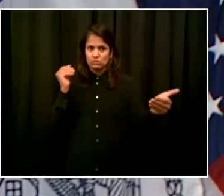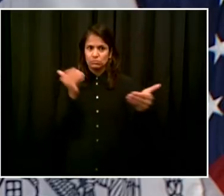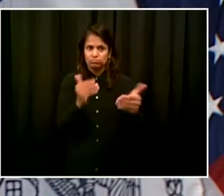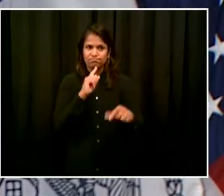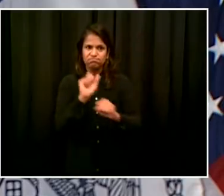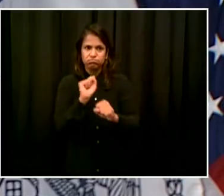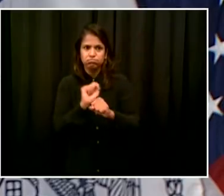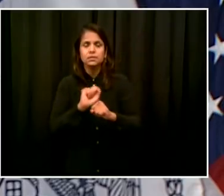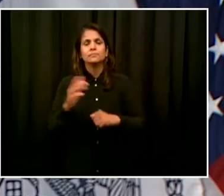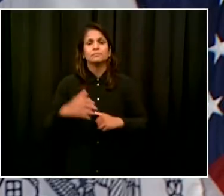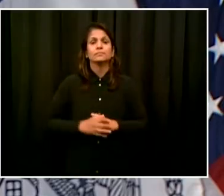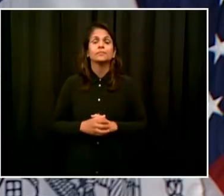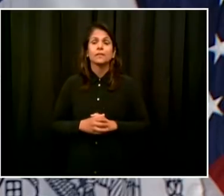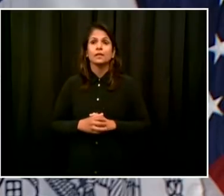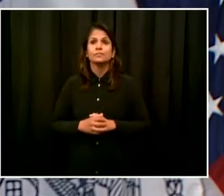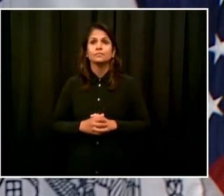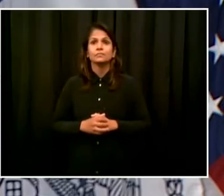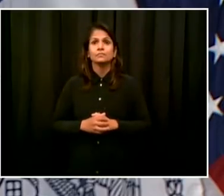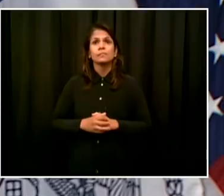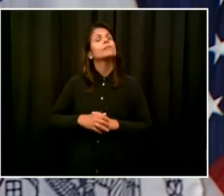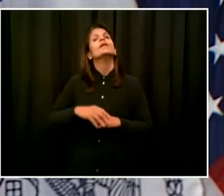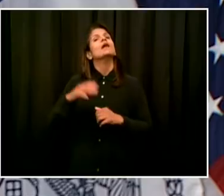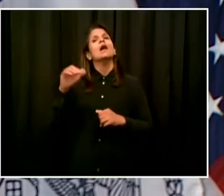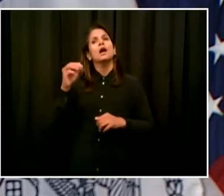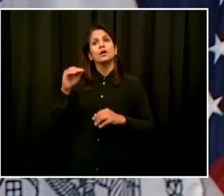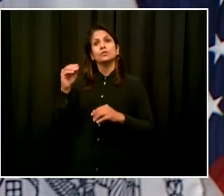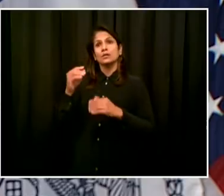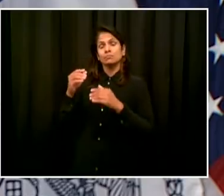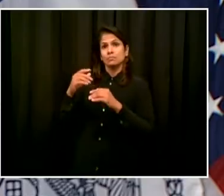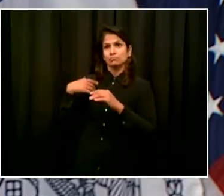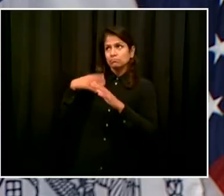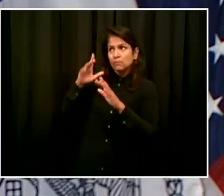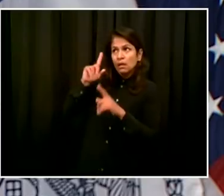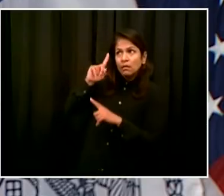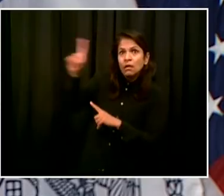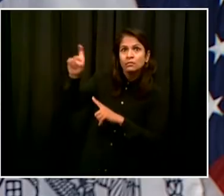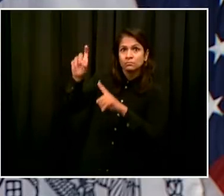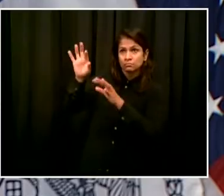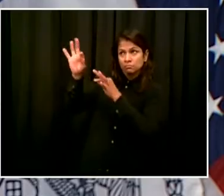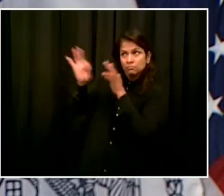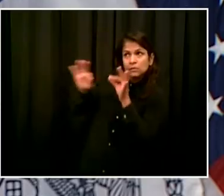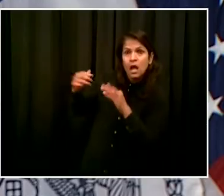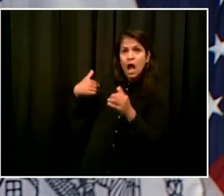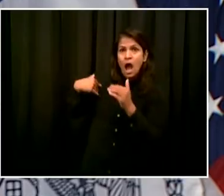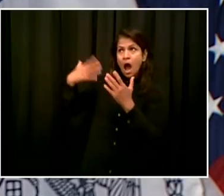DETERMINE HOW WE HANDLE THE NEXT STEPS.